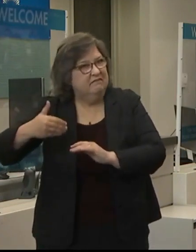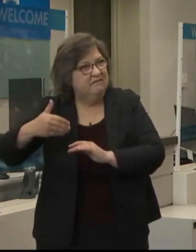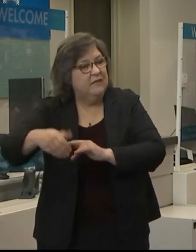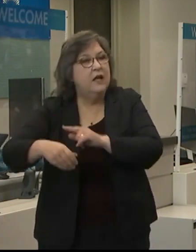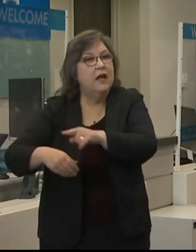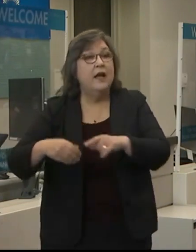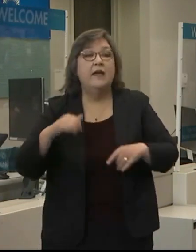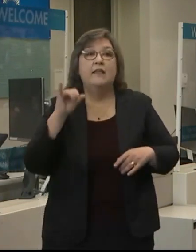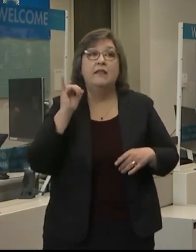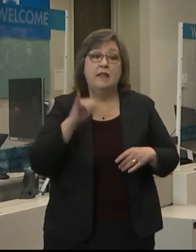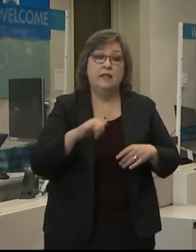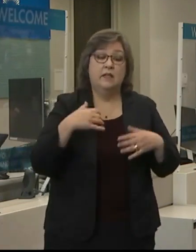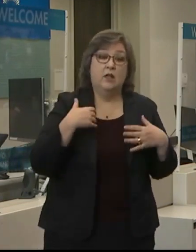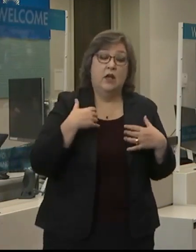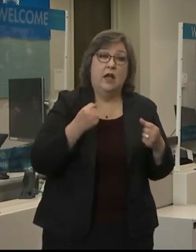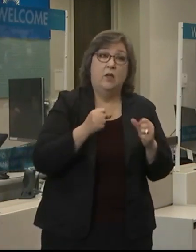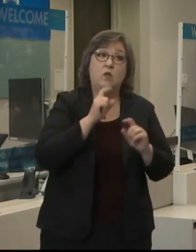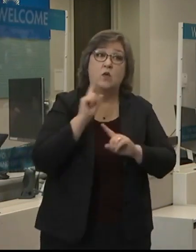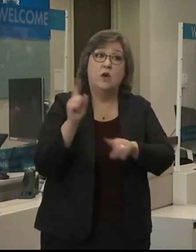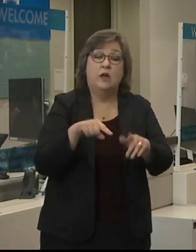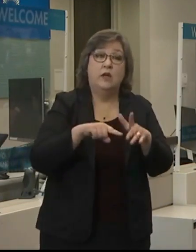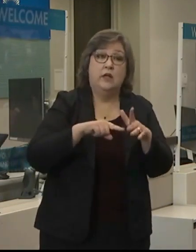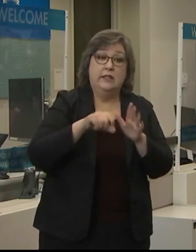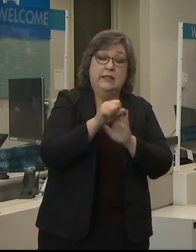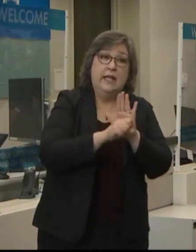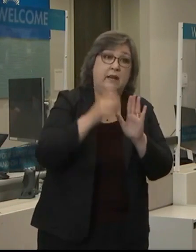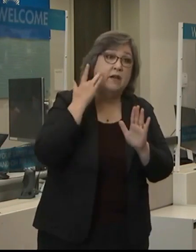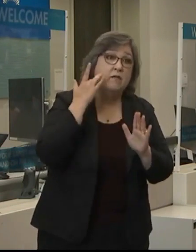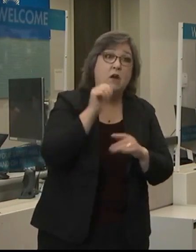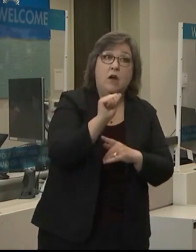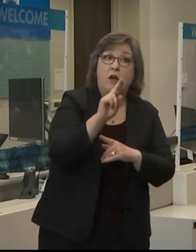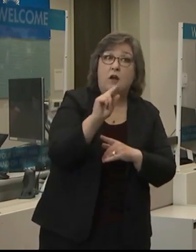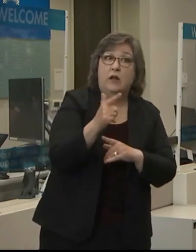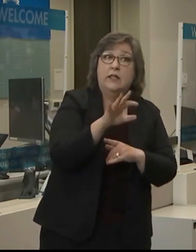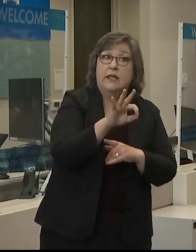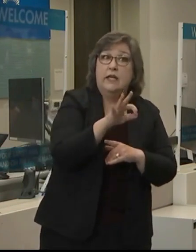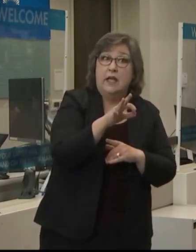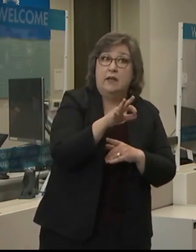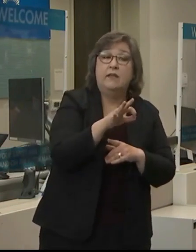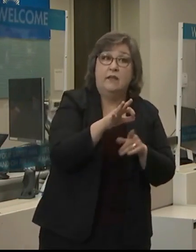begin on August nine and are implemented through August 23. And we